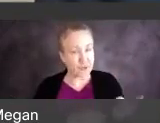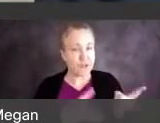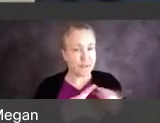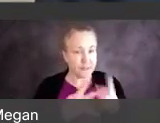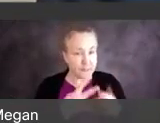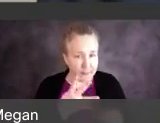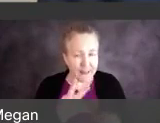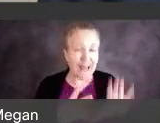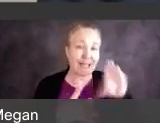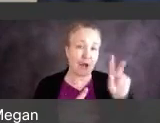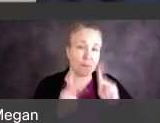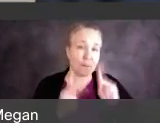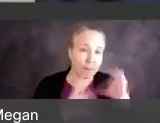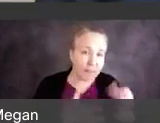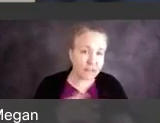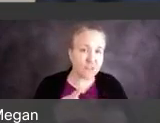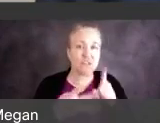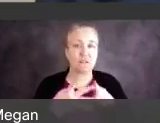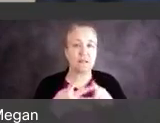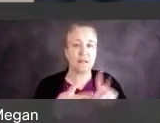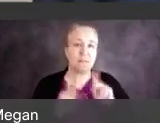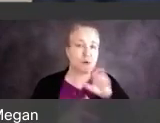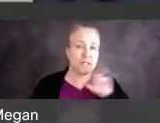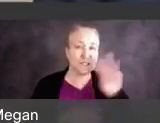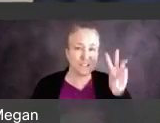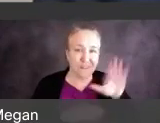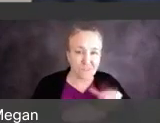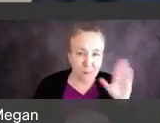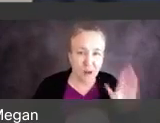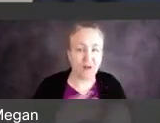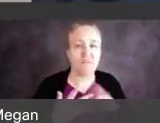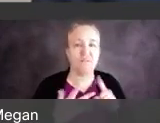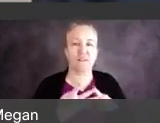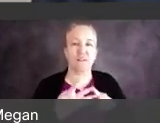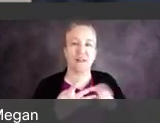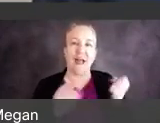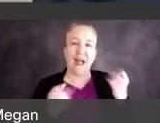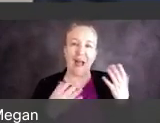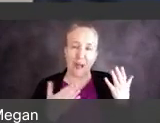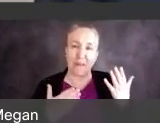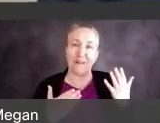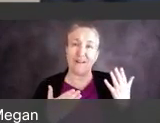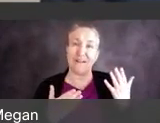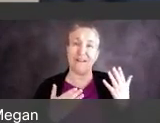county, people that are 65 and up, how many deaths have been in a county, and how many